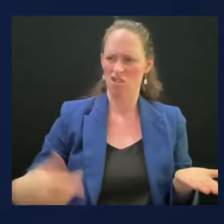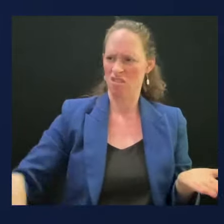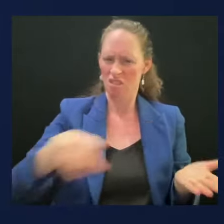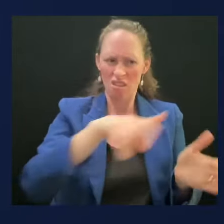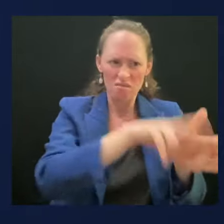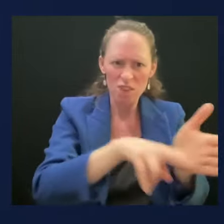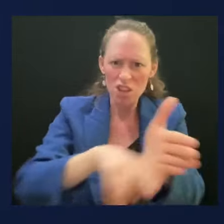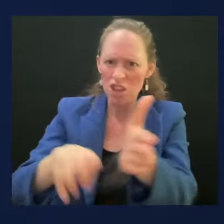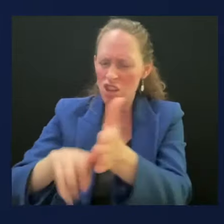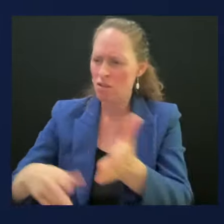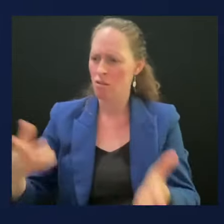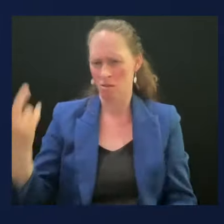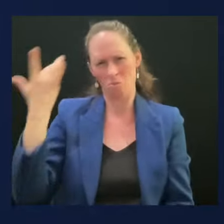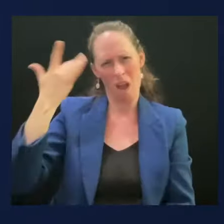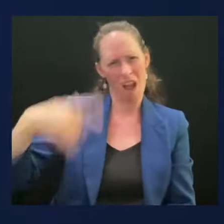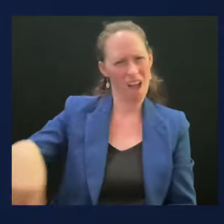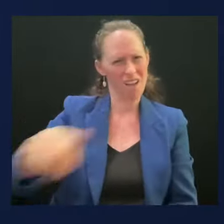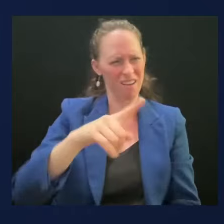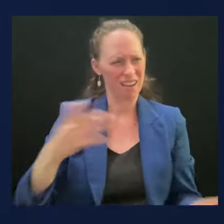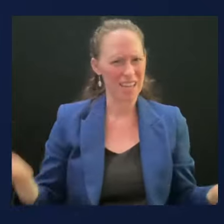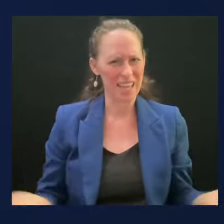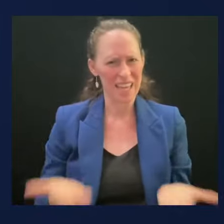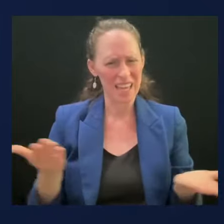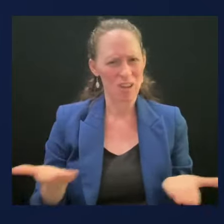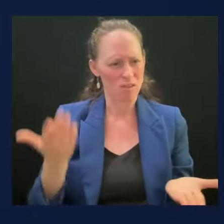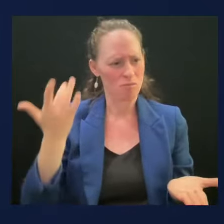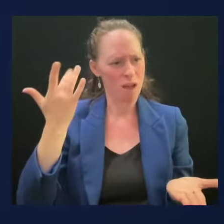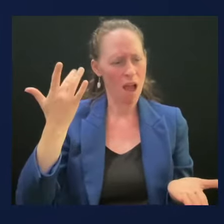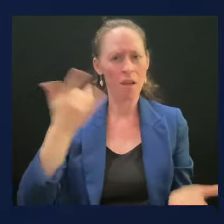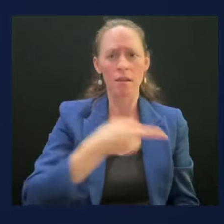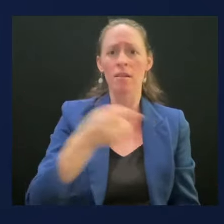And he answered his own question. He said, "Our nation's life."